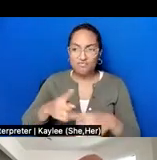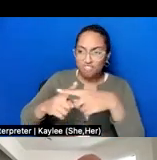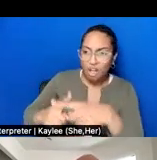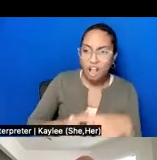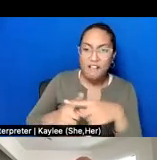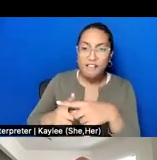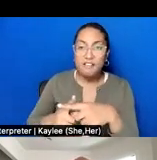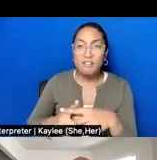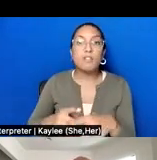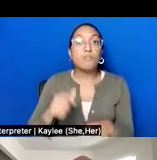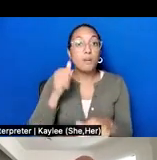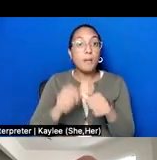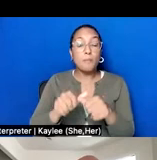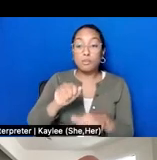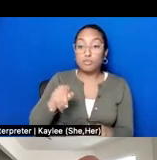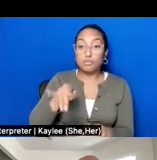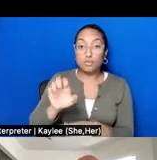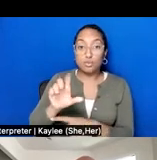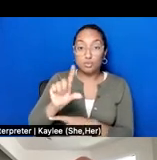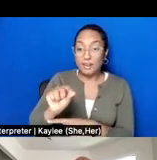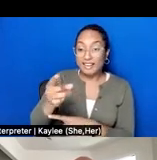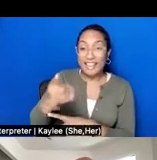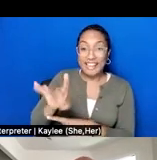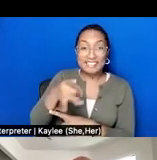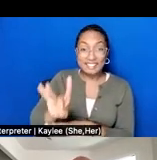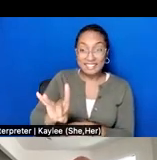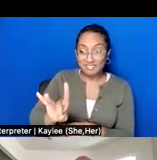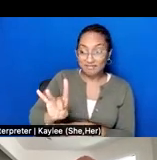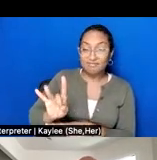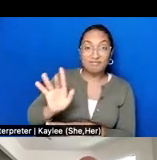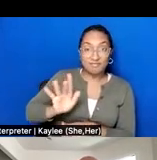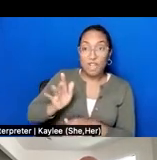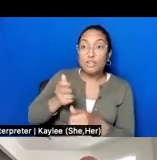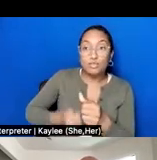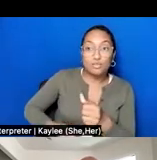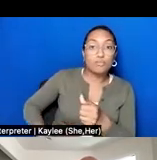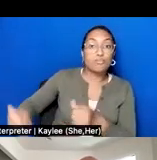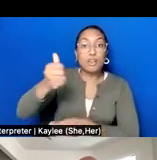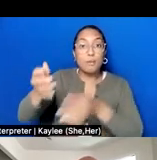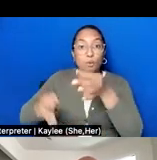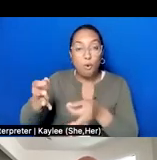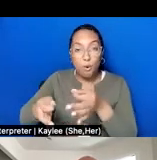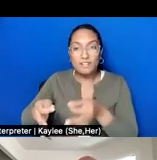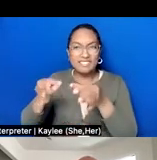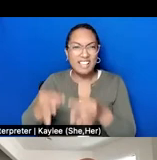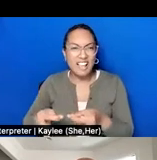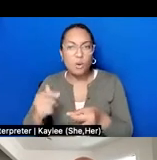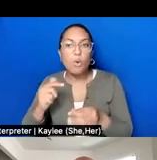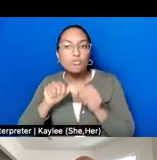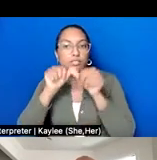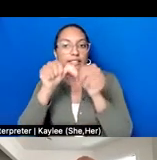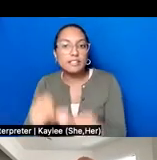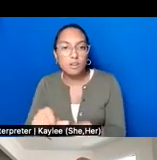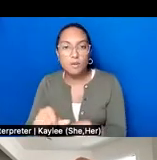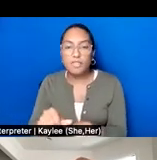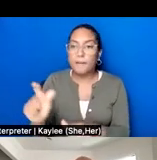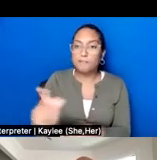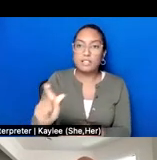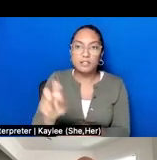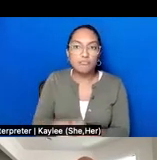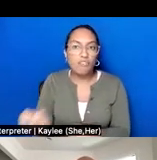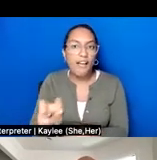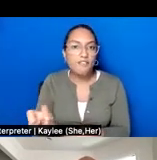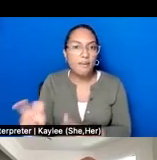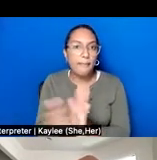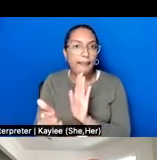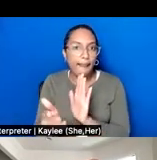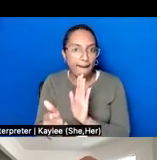in June of 2018 that upheld the Muslim ban, and so we could not as an institution just kind of